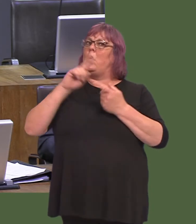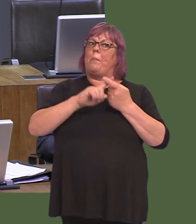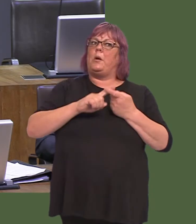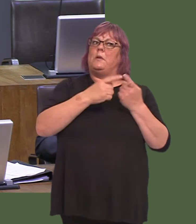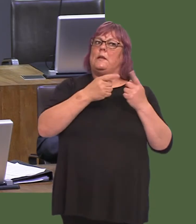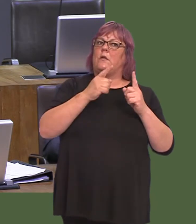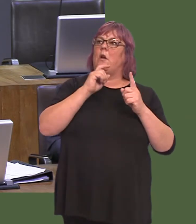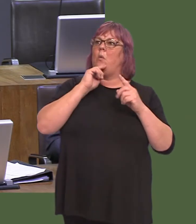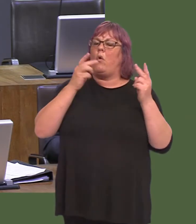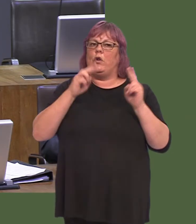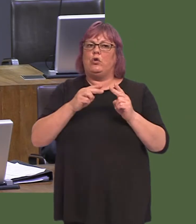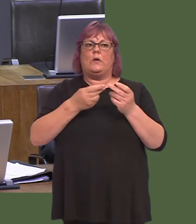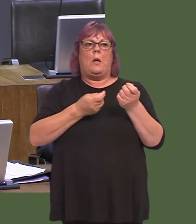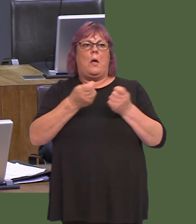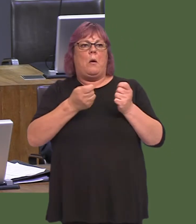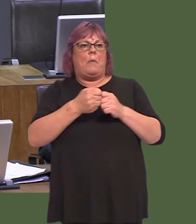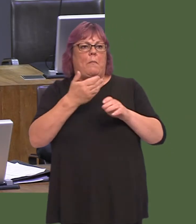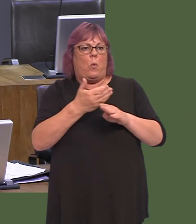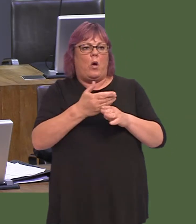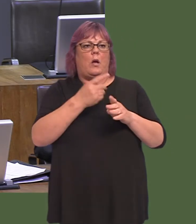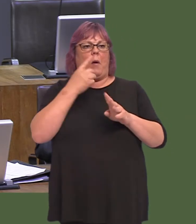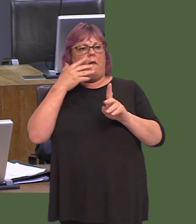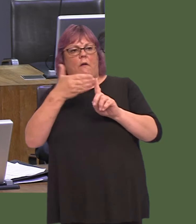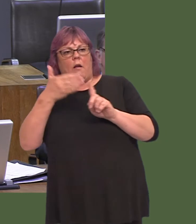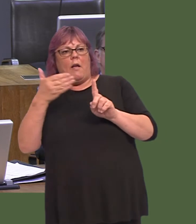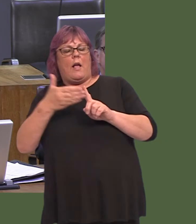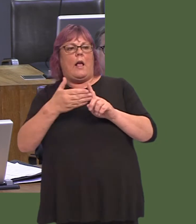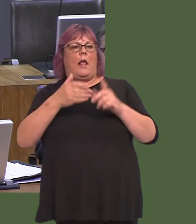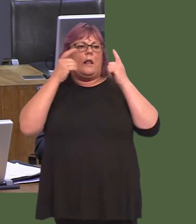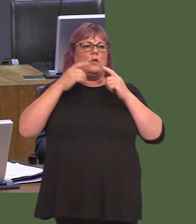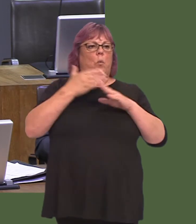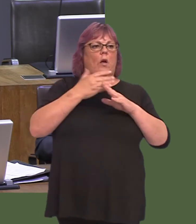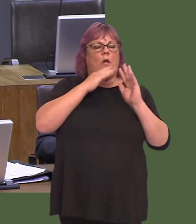'to reduce bureaucracy by identifying administrative work which is of low value, or which could